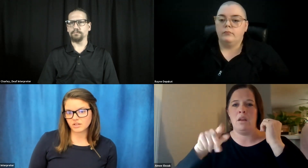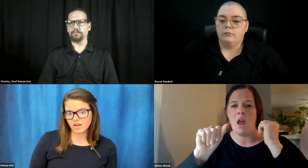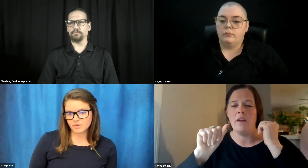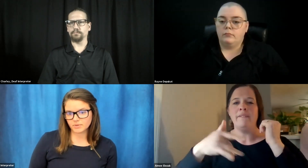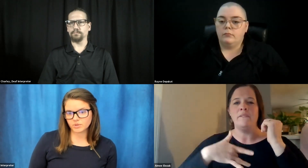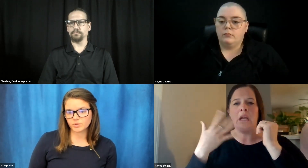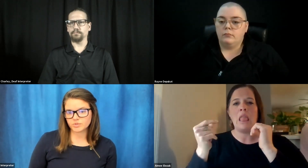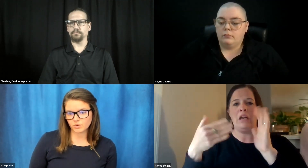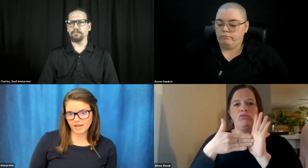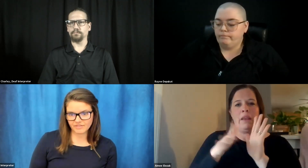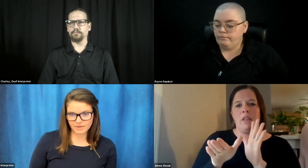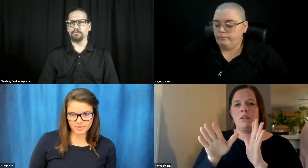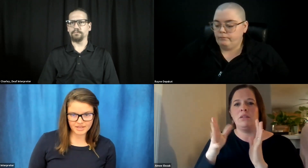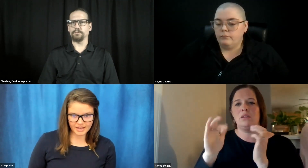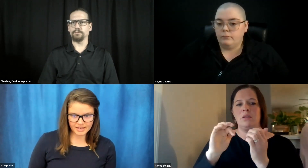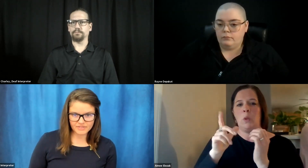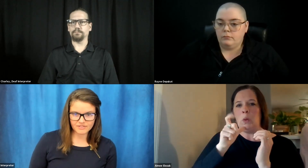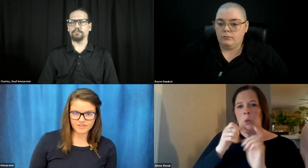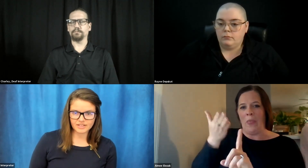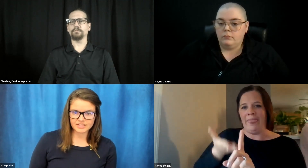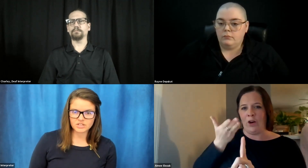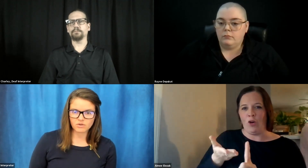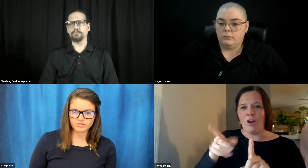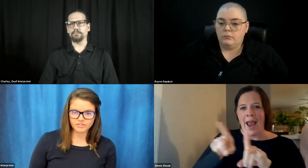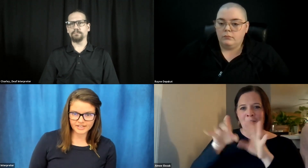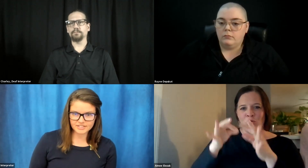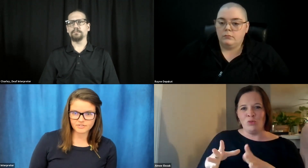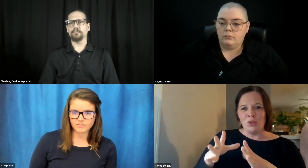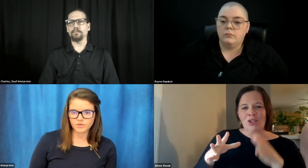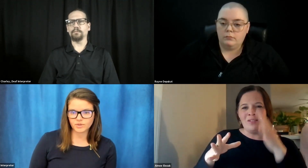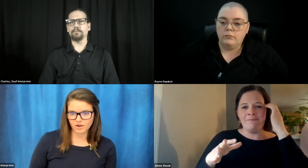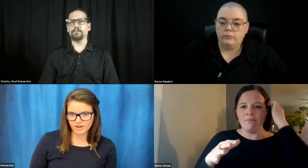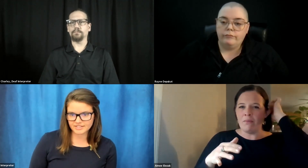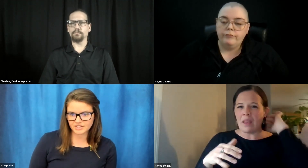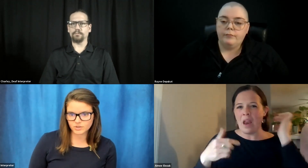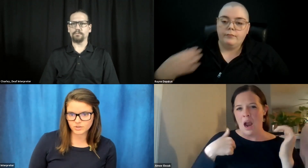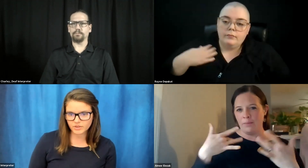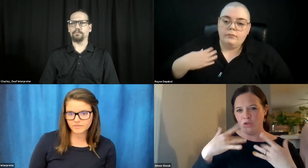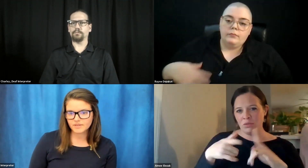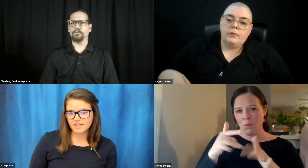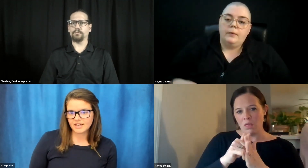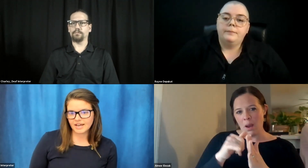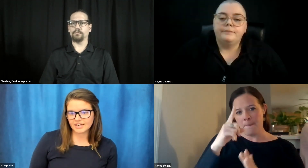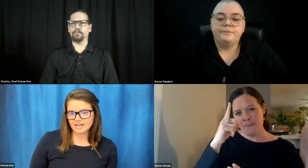There's a lot of people who don't have MTA and they feel like it's not reflective of who they are as an interpreter.